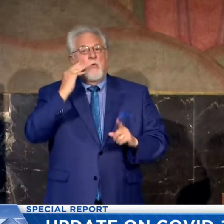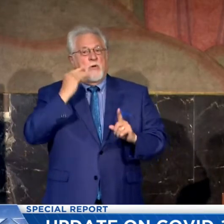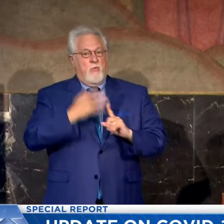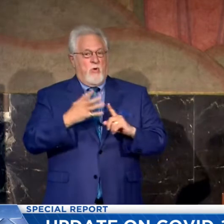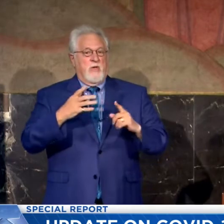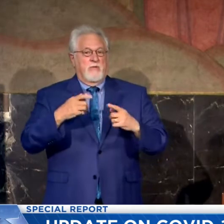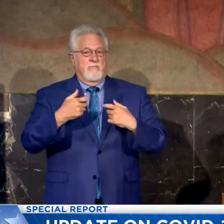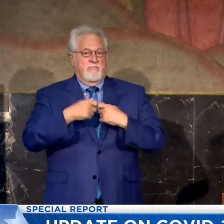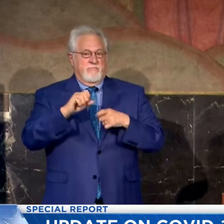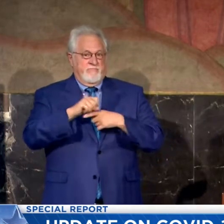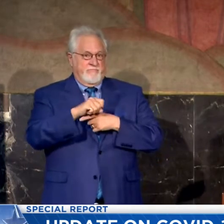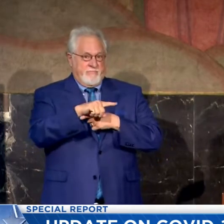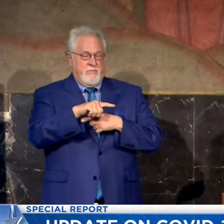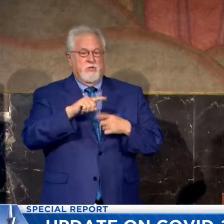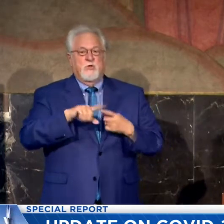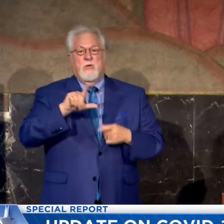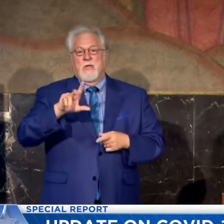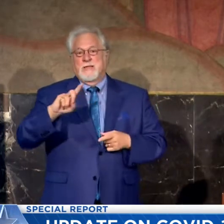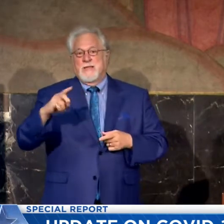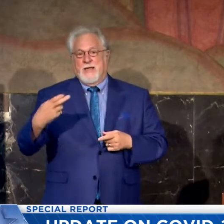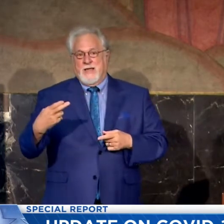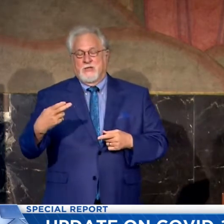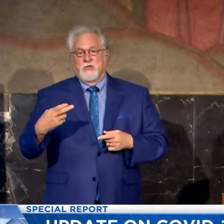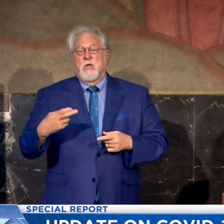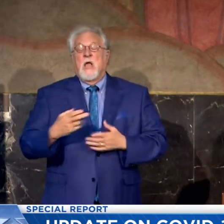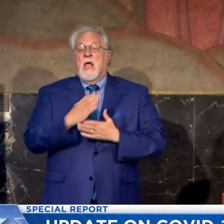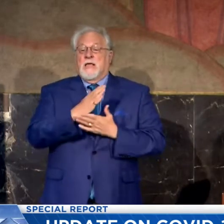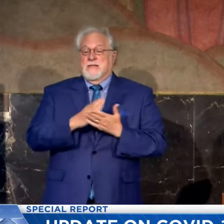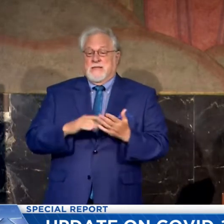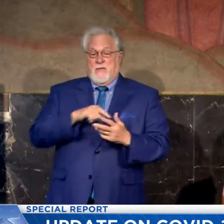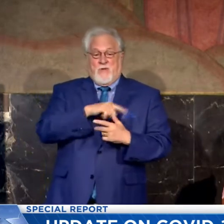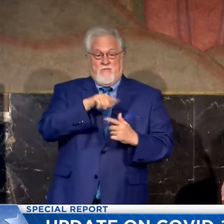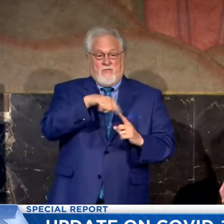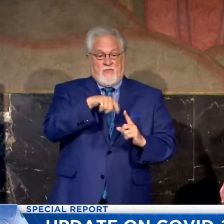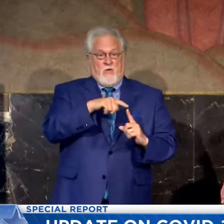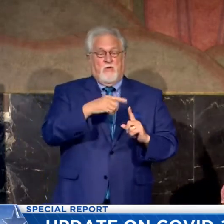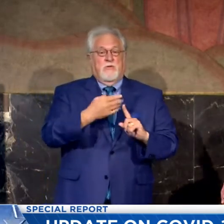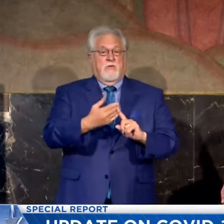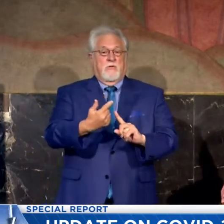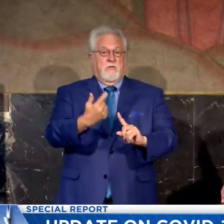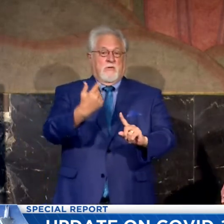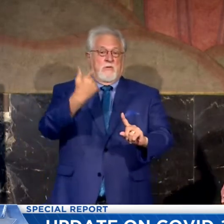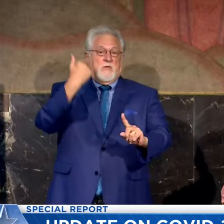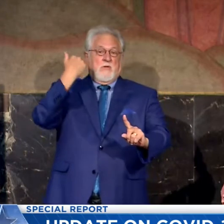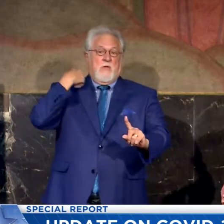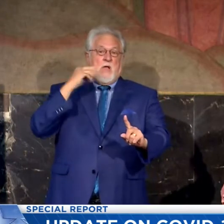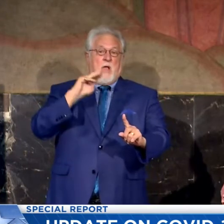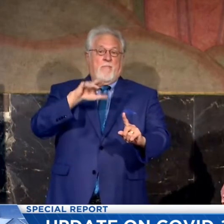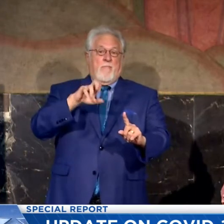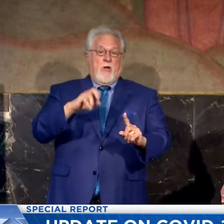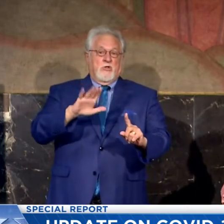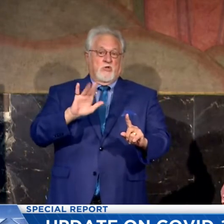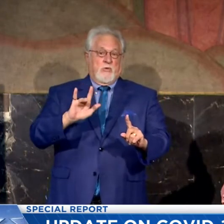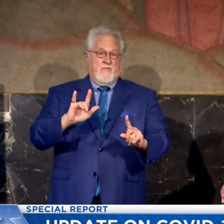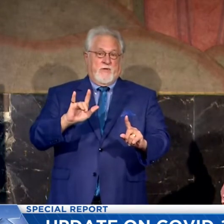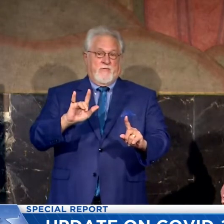CASES, 682 CAME FROM 23 LABS THE REPORTED FOR THE FIRST TIME YESTERDAY. THESE REPORTED ELECTRONICALLY